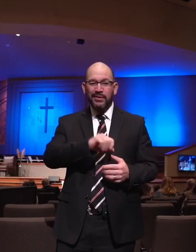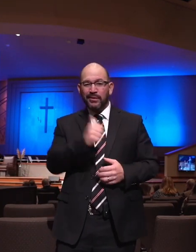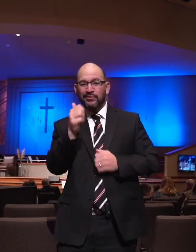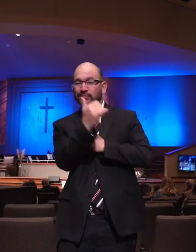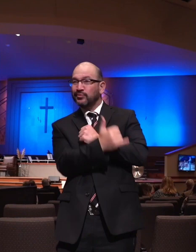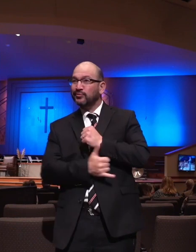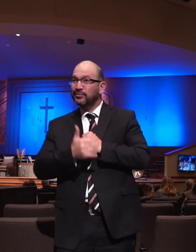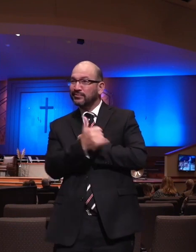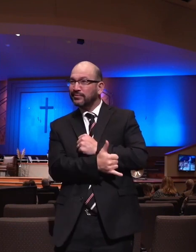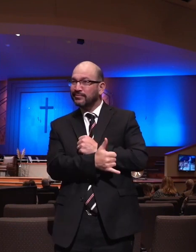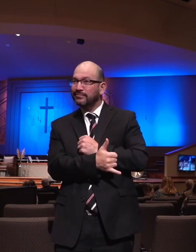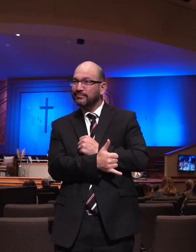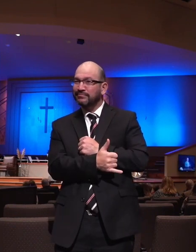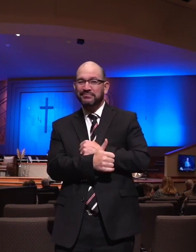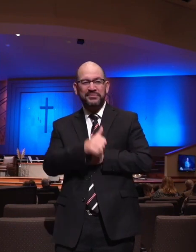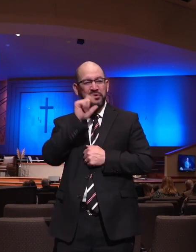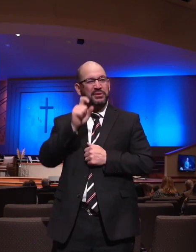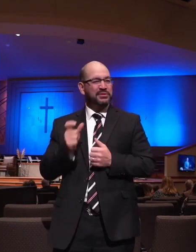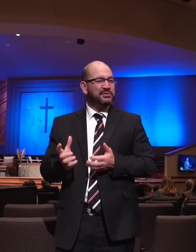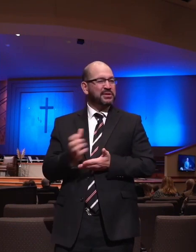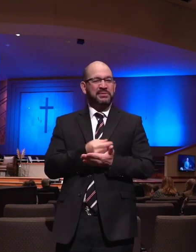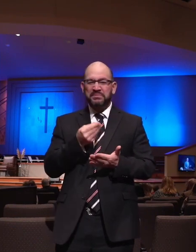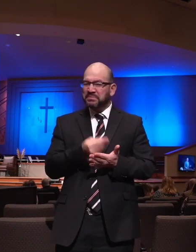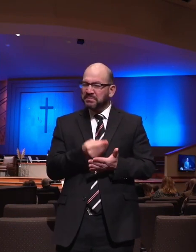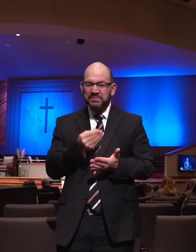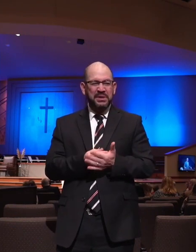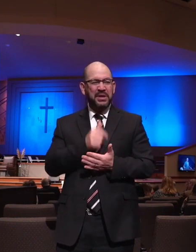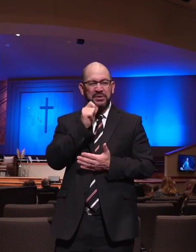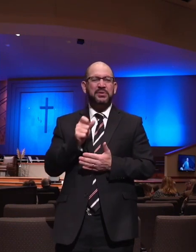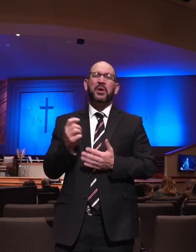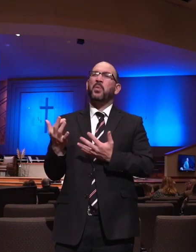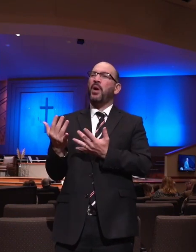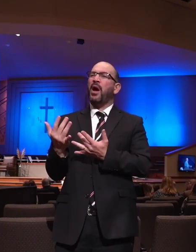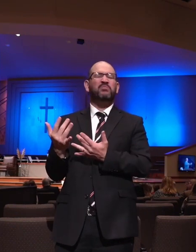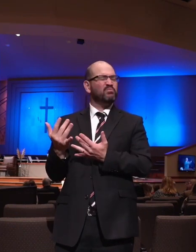have to go on deputation she didn't have to take any missions classes and she